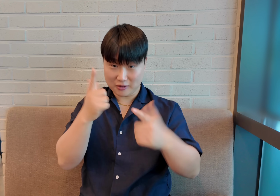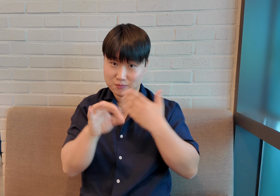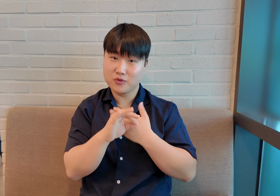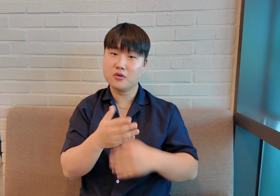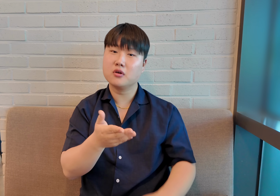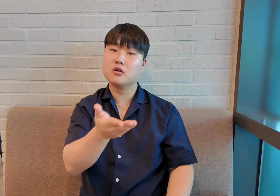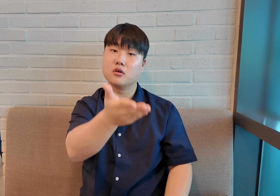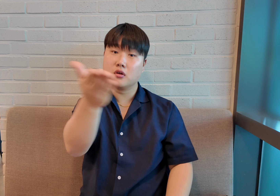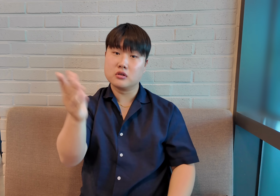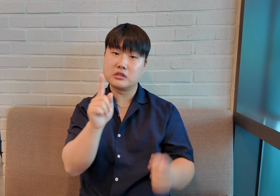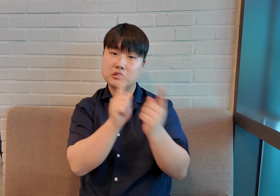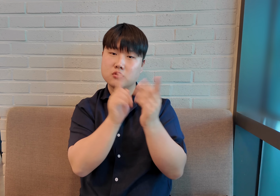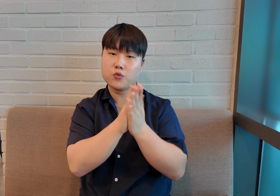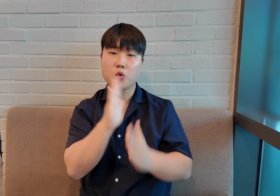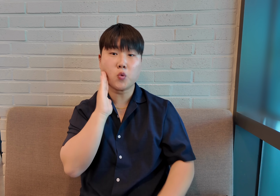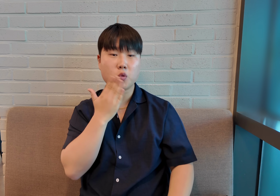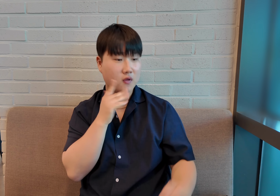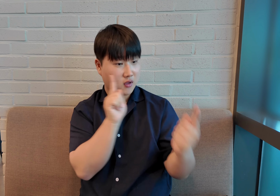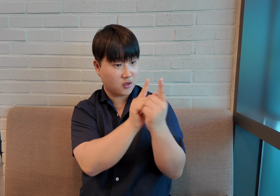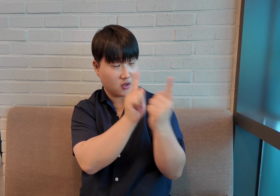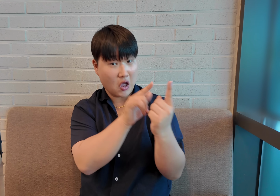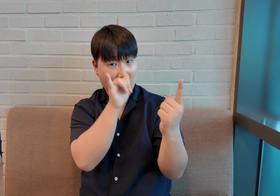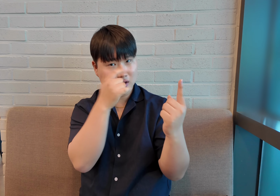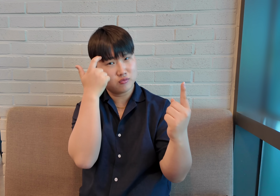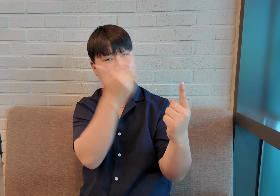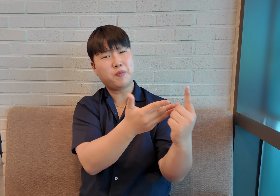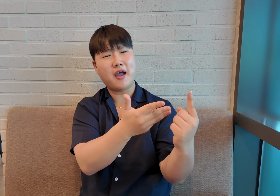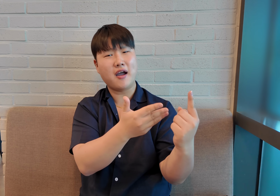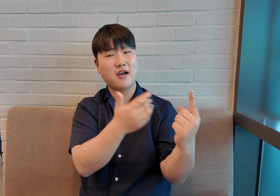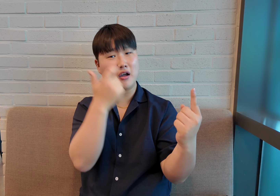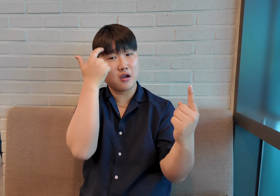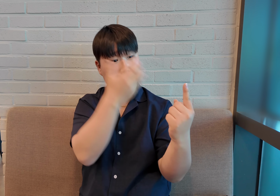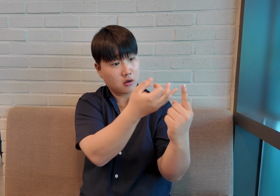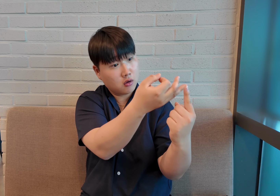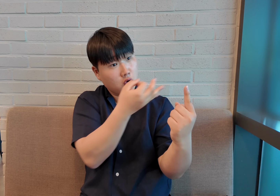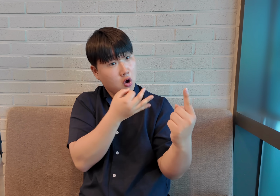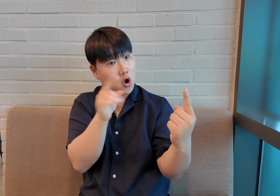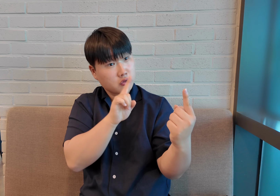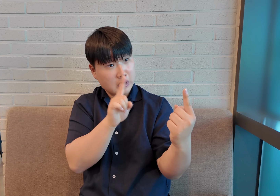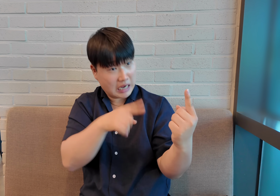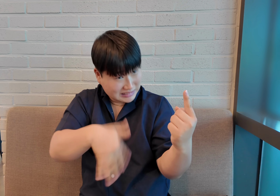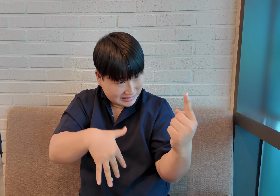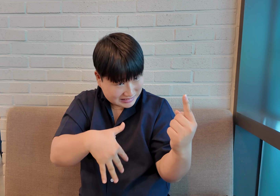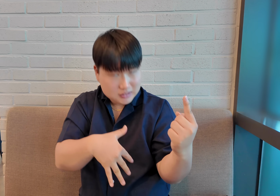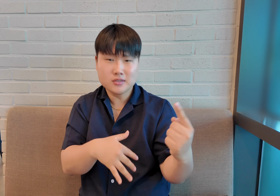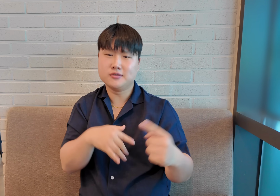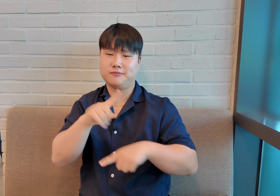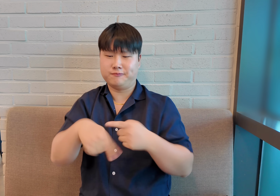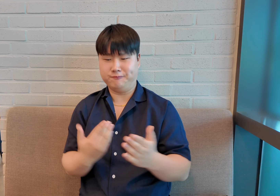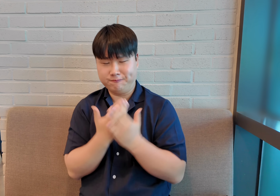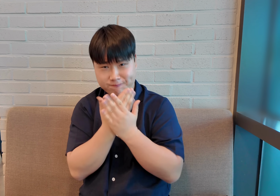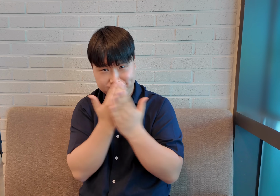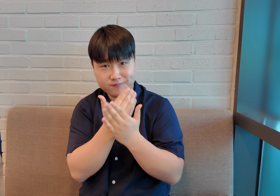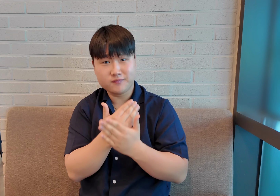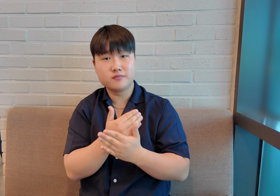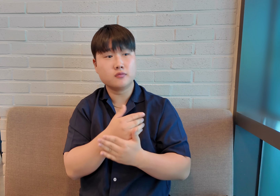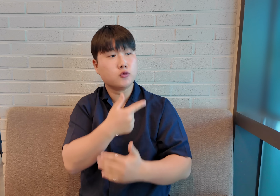Or ask the deaf people you meet. If the deaf person tells you that you are not fluent yet, you need to practice more, and it would be nice